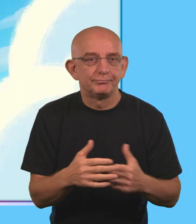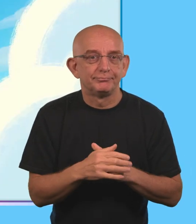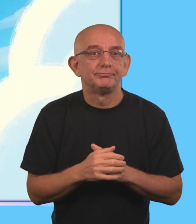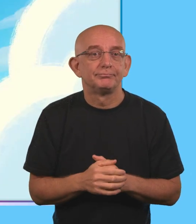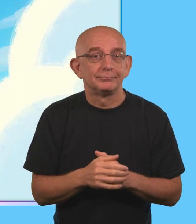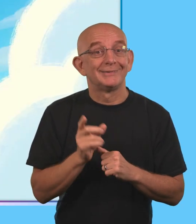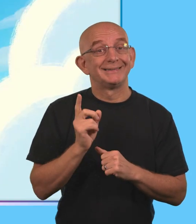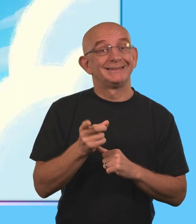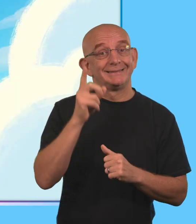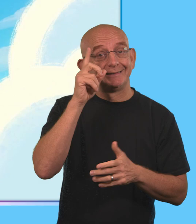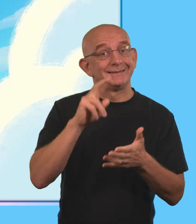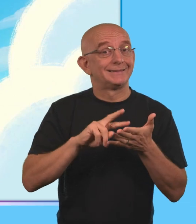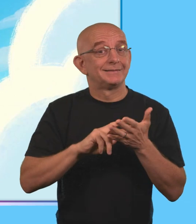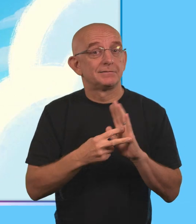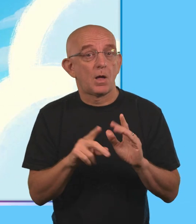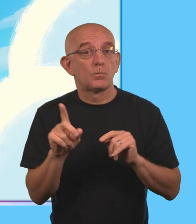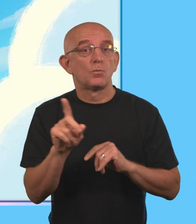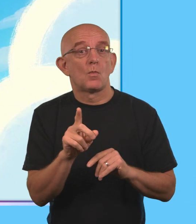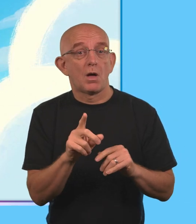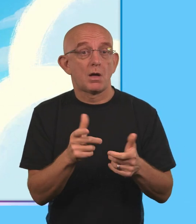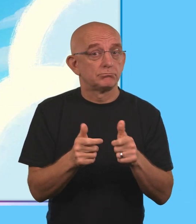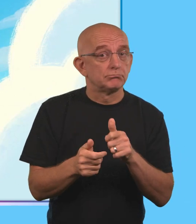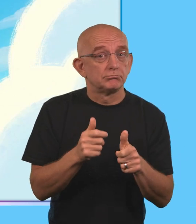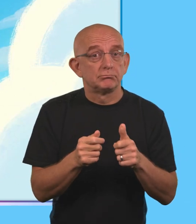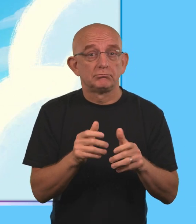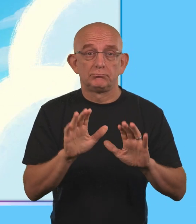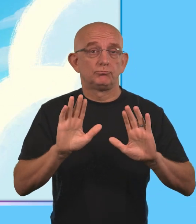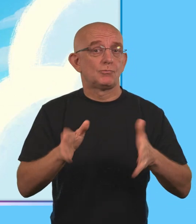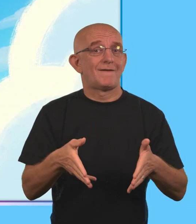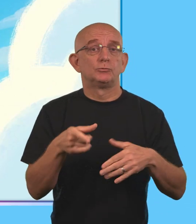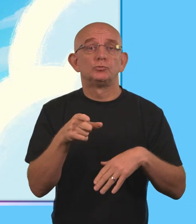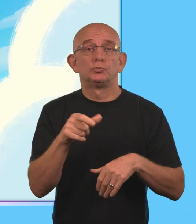Bits and Bops is designed to be completely playable without Sighted assistance.